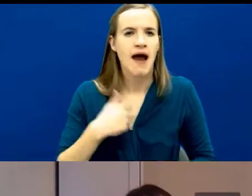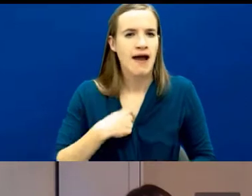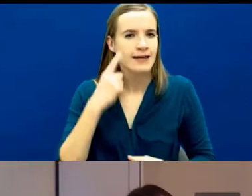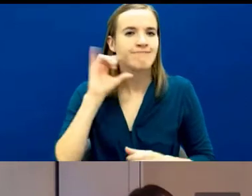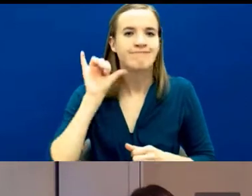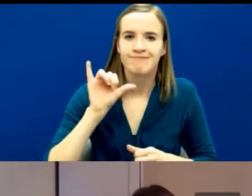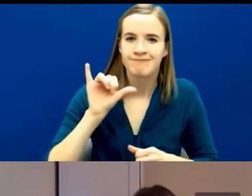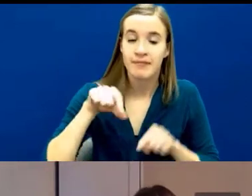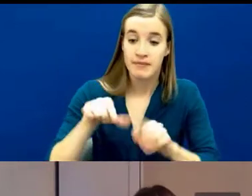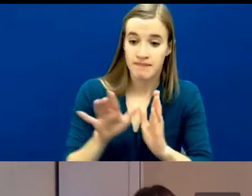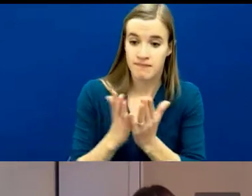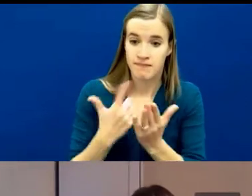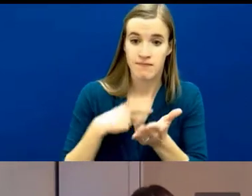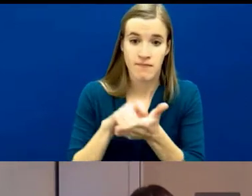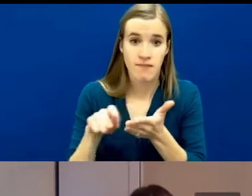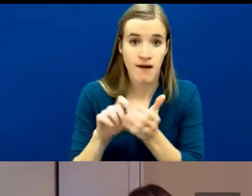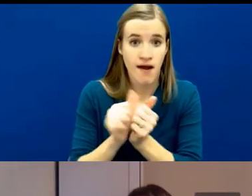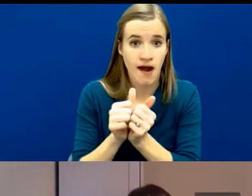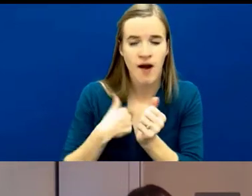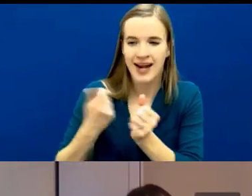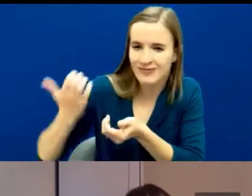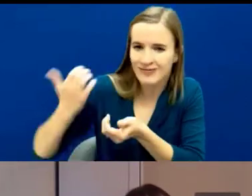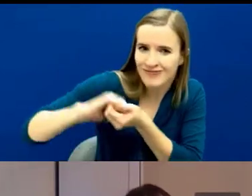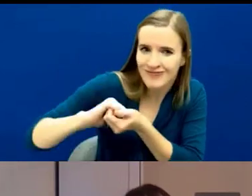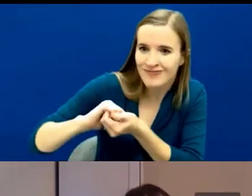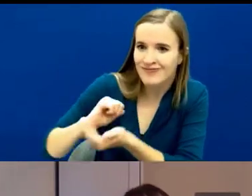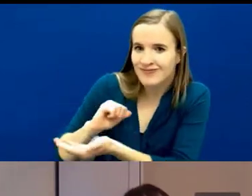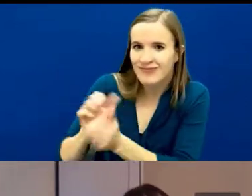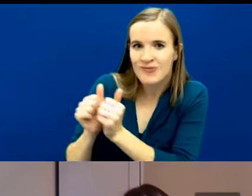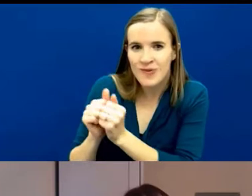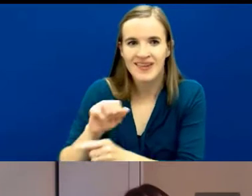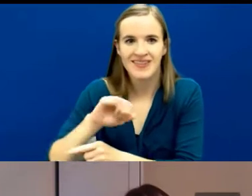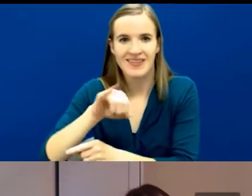that I could do it is if Jennifer were interested in doing it with me, but I